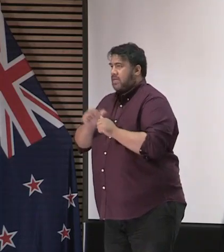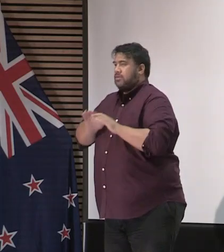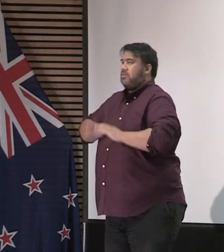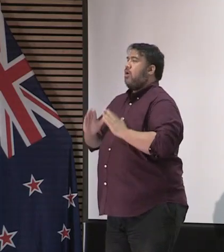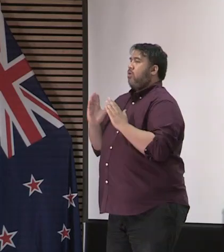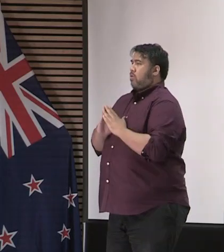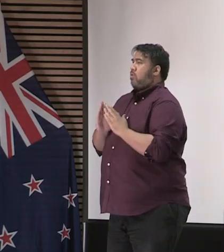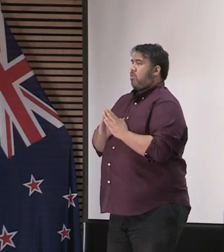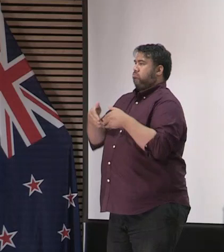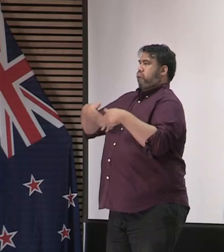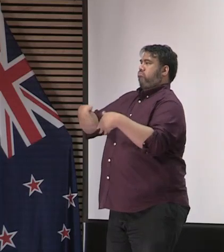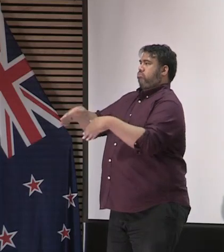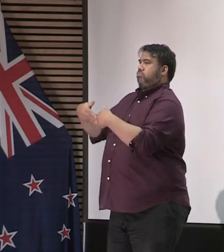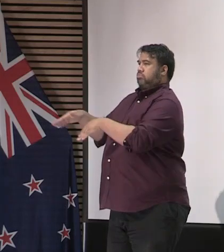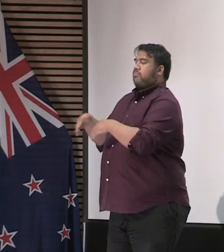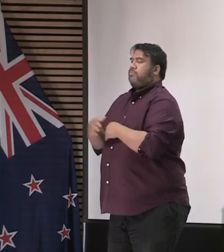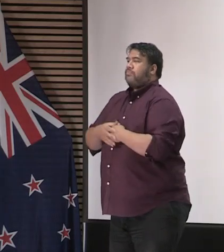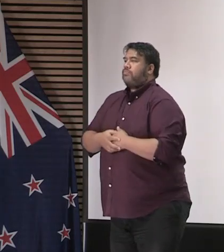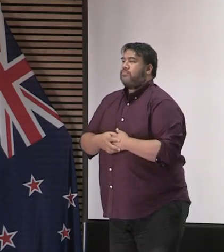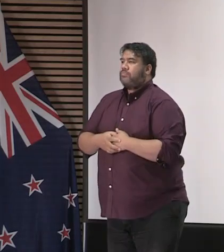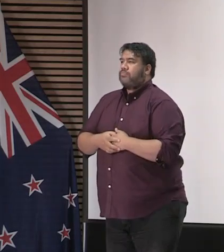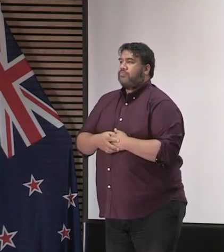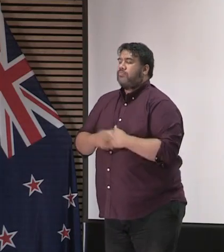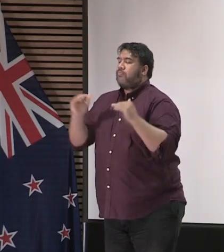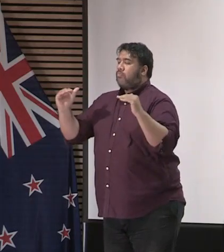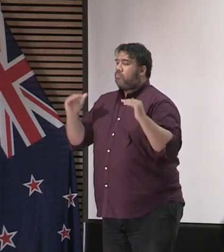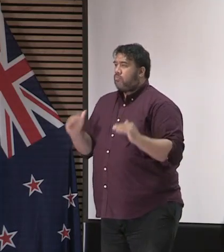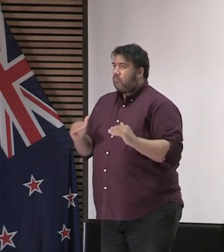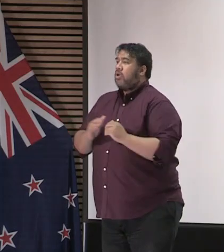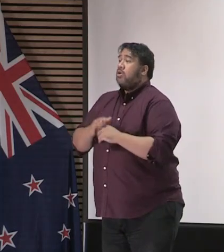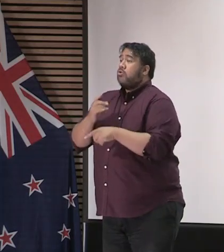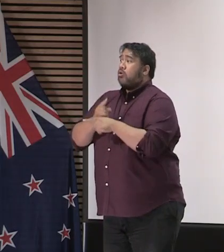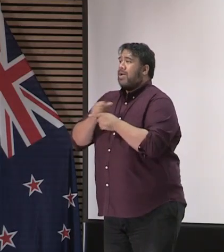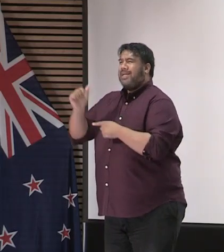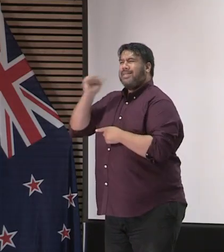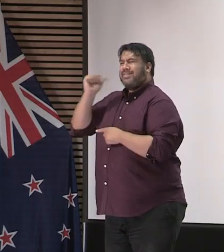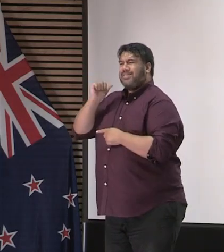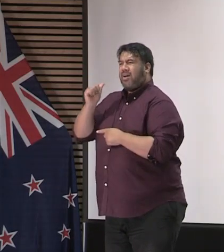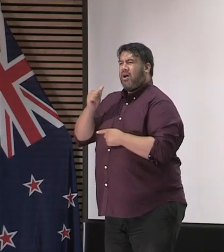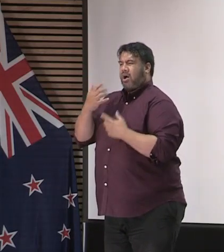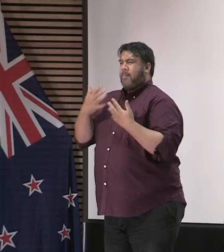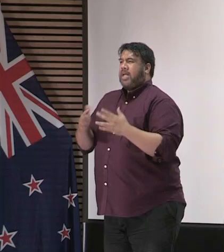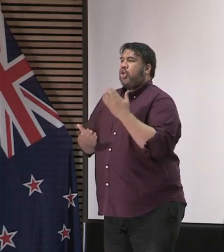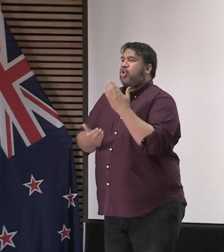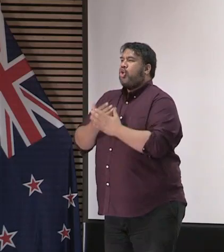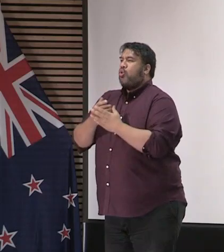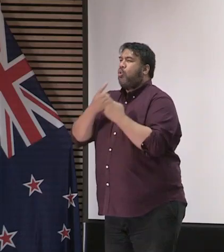your bubble, practise good hand hygiene and, if you are unwell, most importantly, stay away from work and from